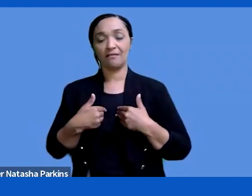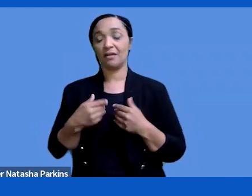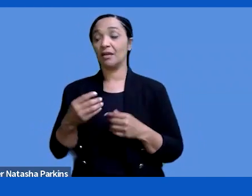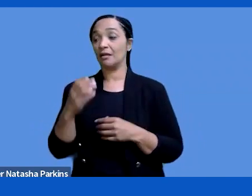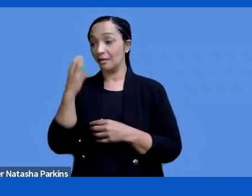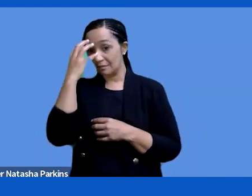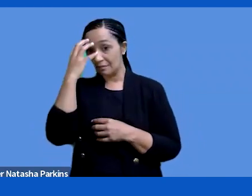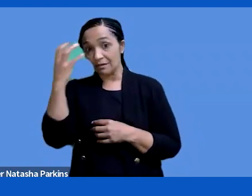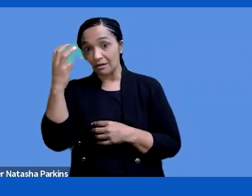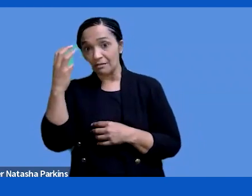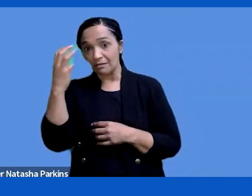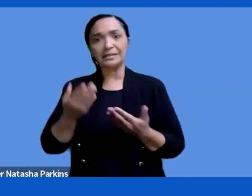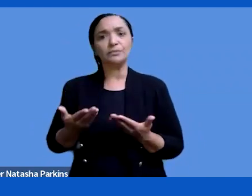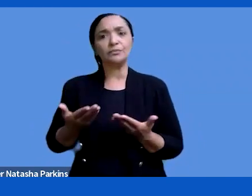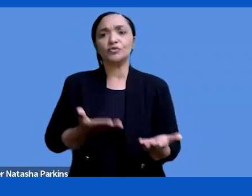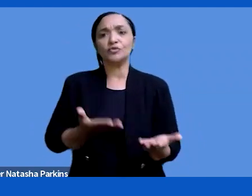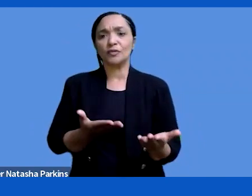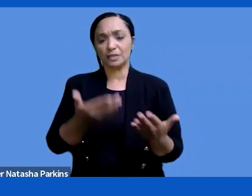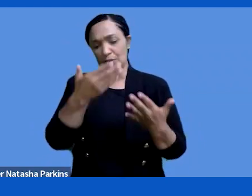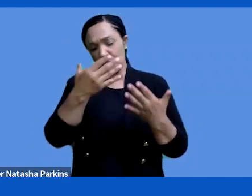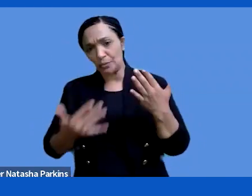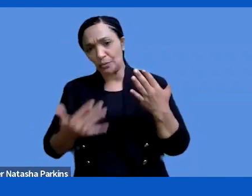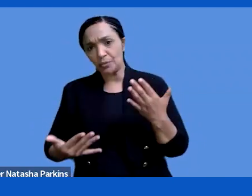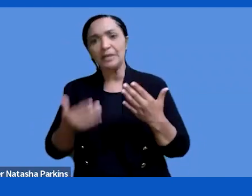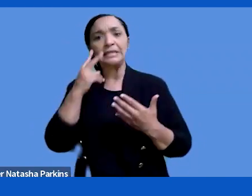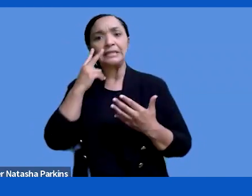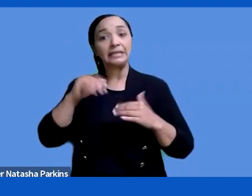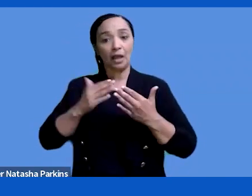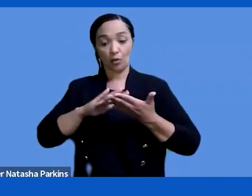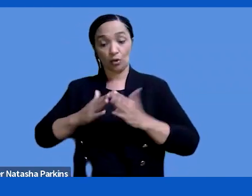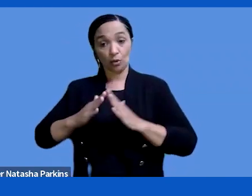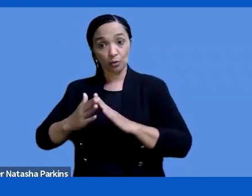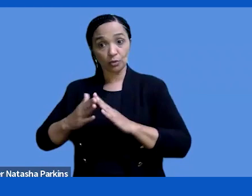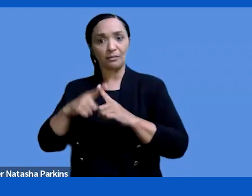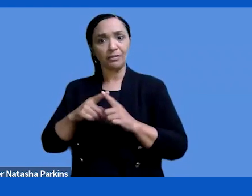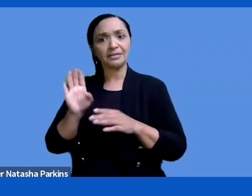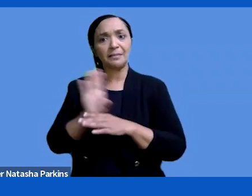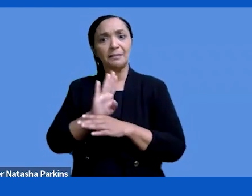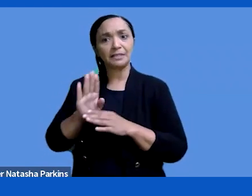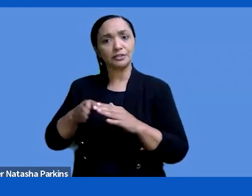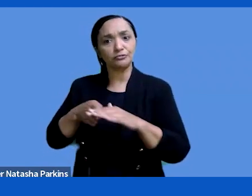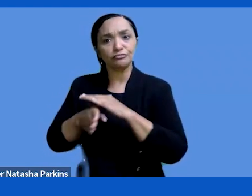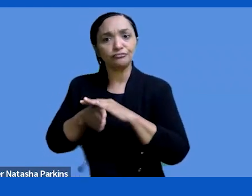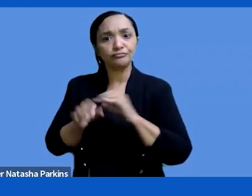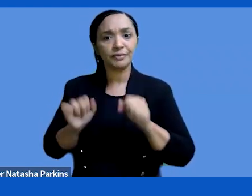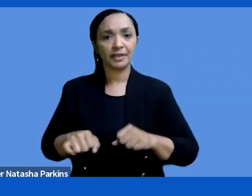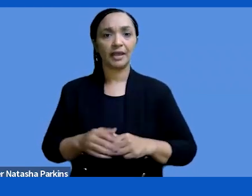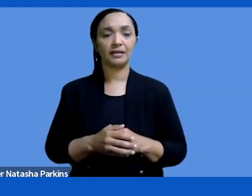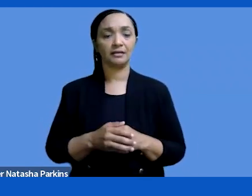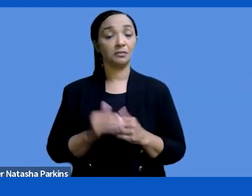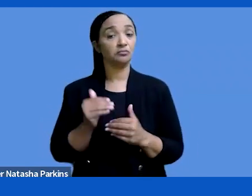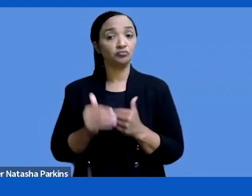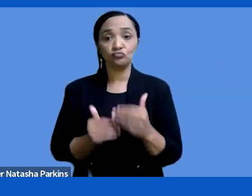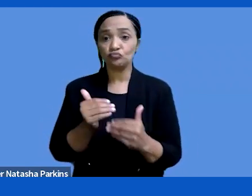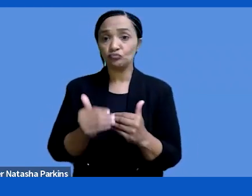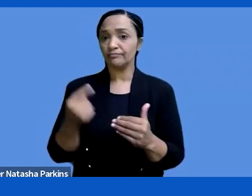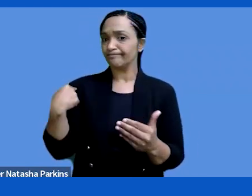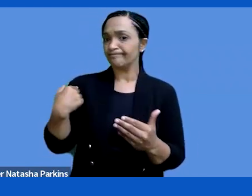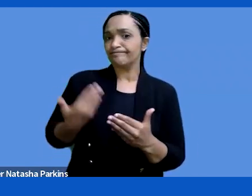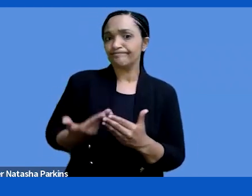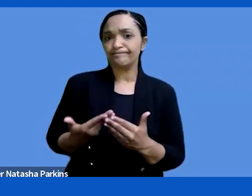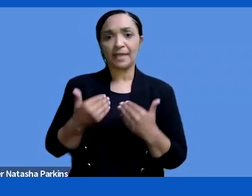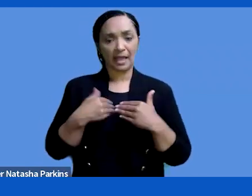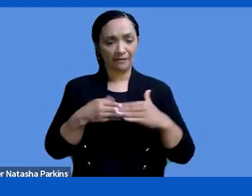digitalized administrative procedures. The gateway has become more accessible and multilingual. It